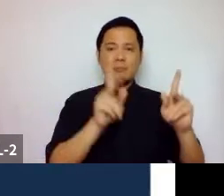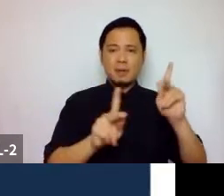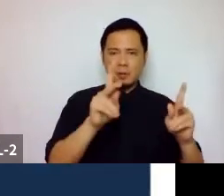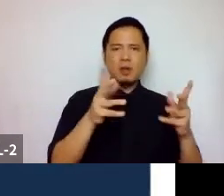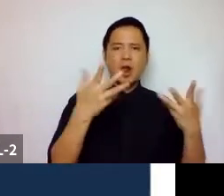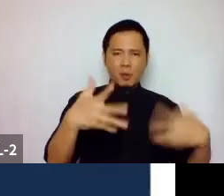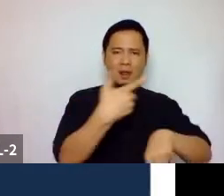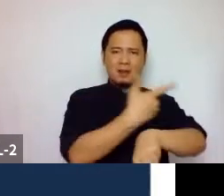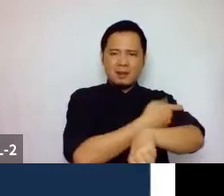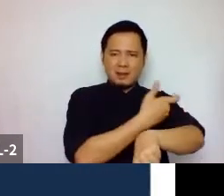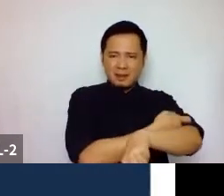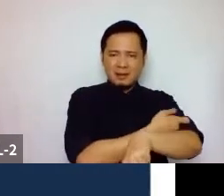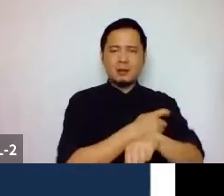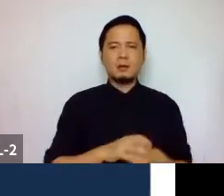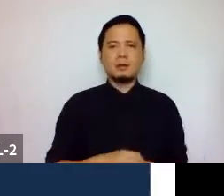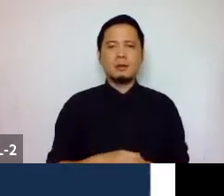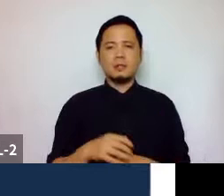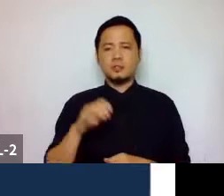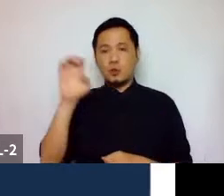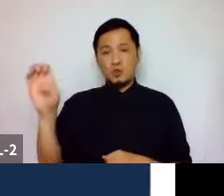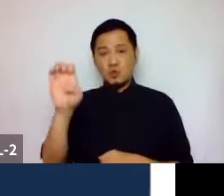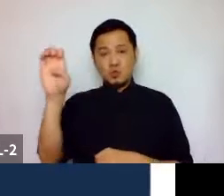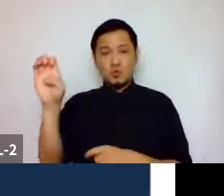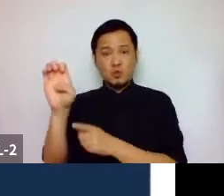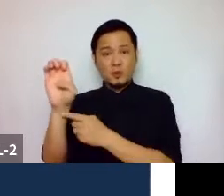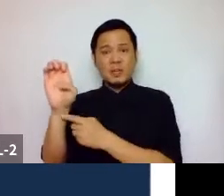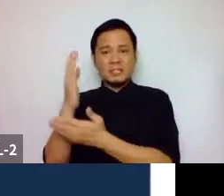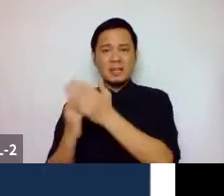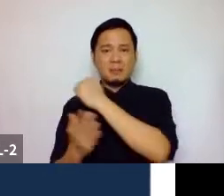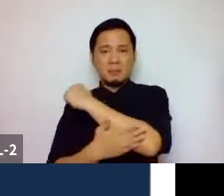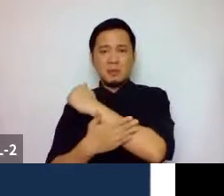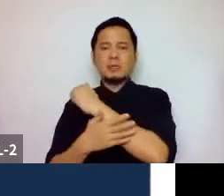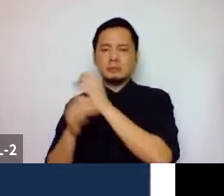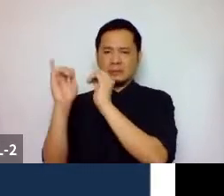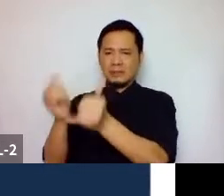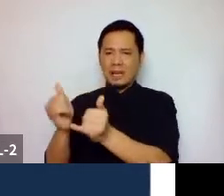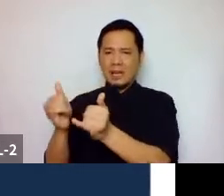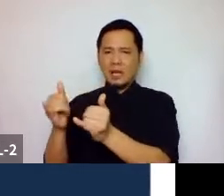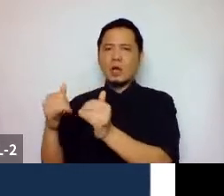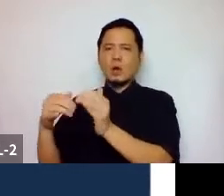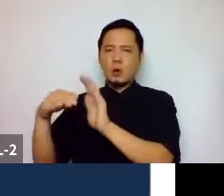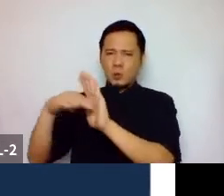The other countries in Europe are not yet removing their masks because only a small number of their population has been vaccinated as of now.